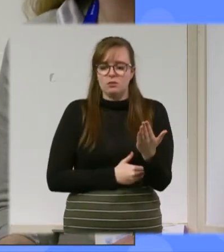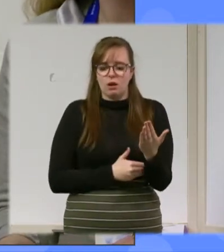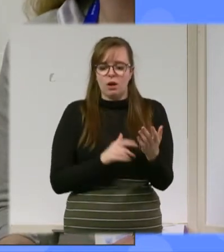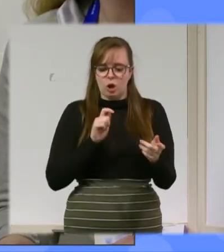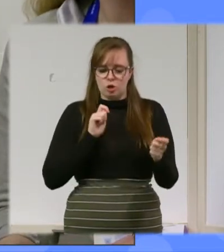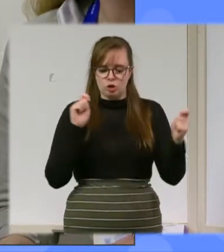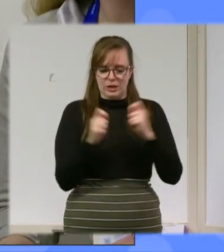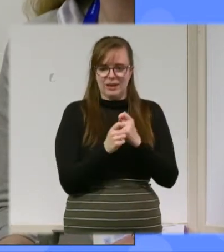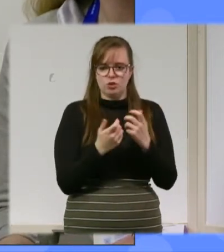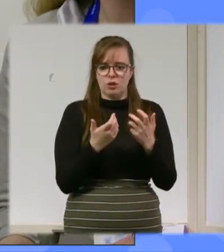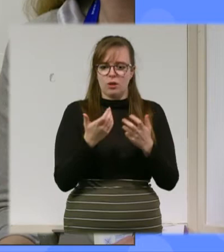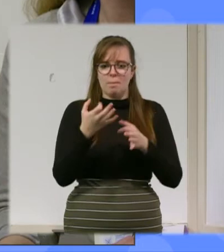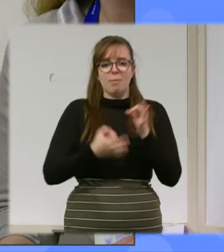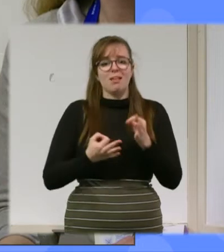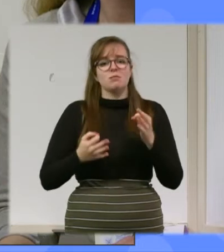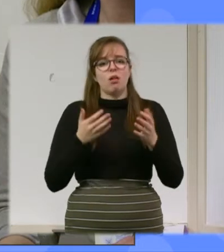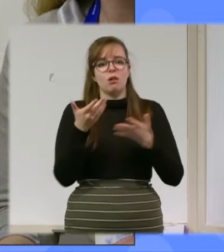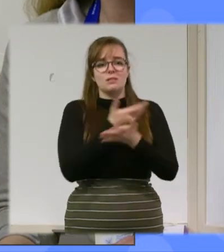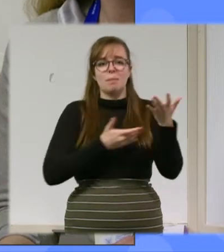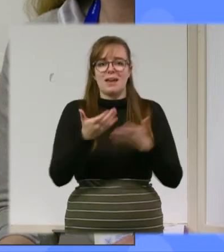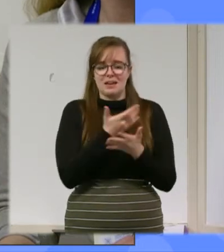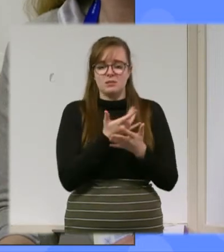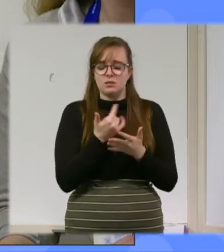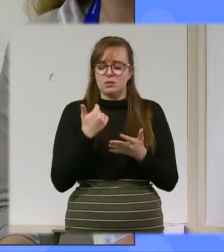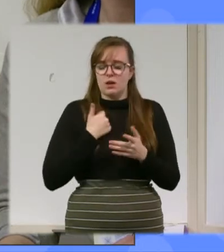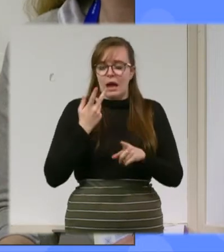the political debate and and I would just again want to thank you for